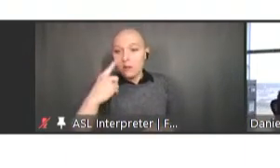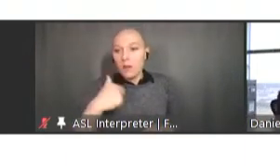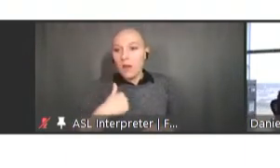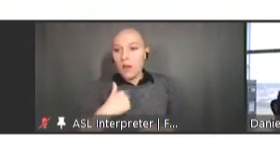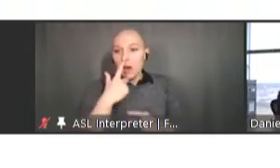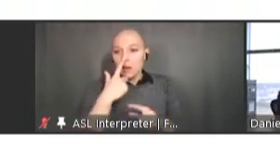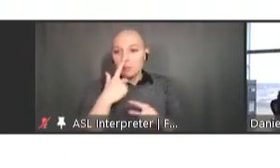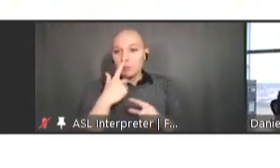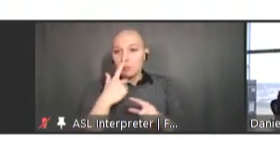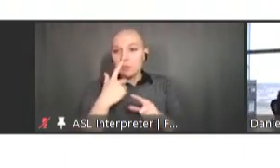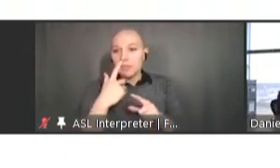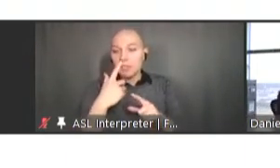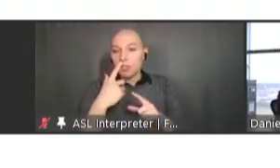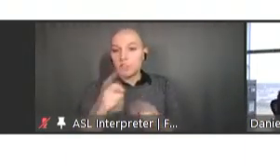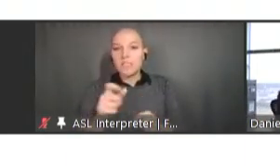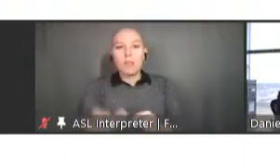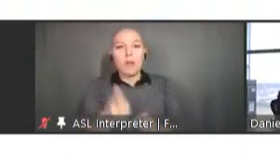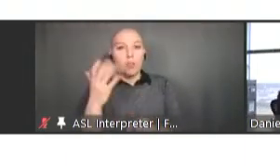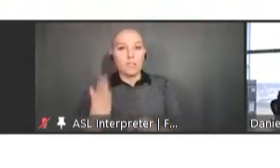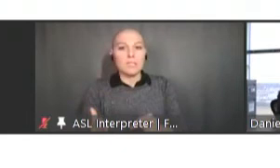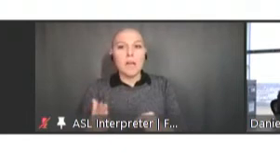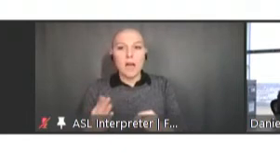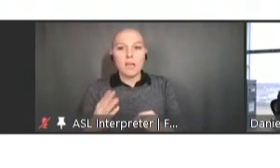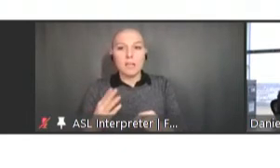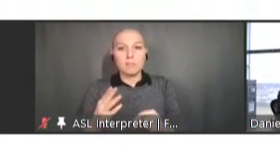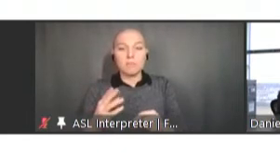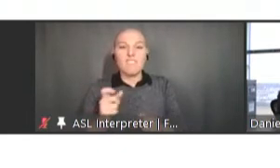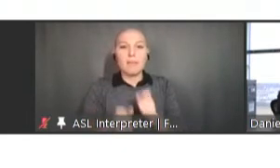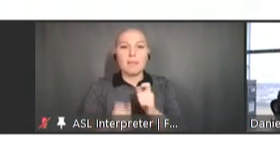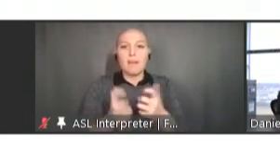adaptive immune response that could be relevant here at the T cell response,